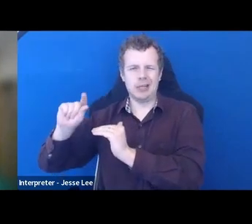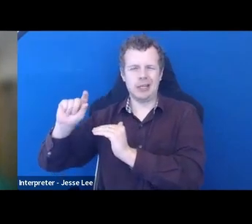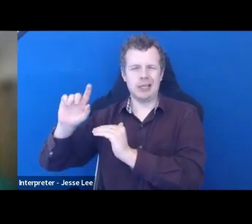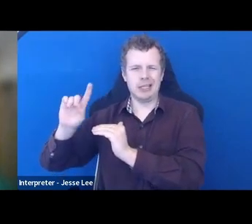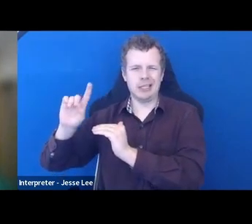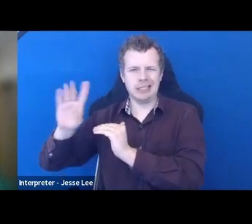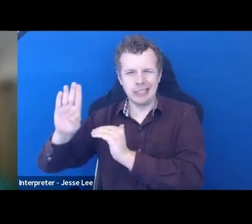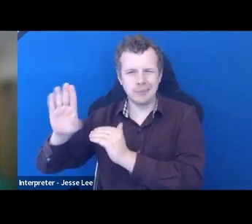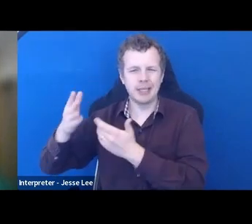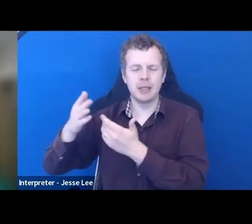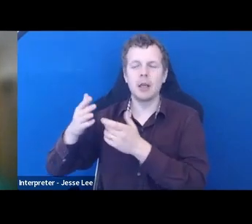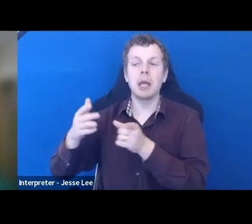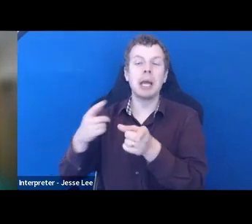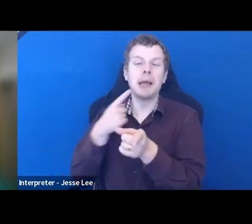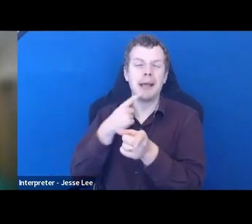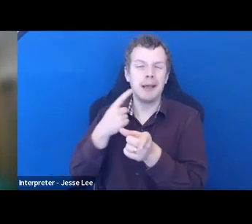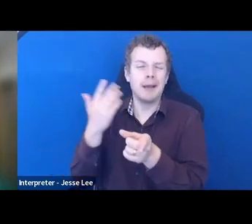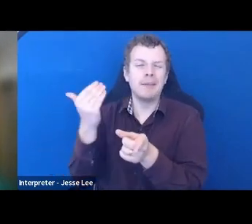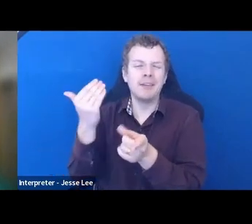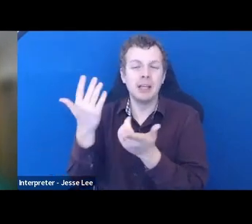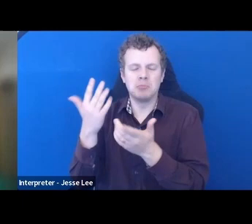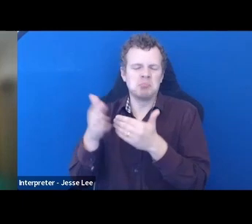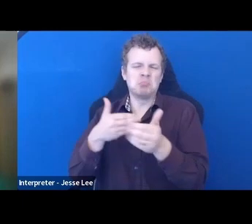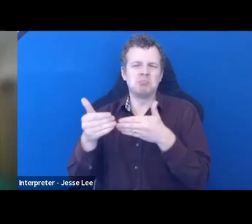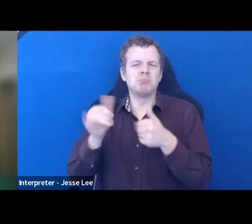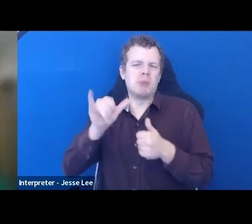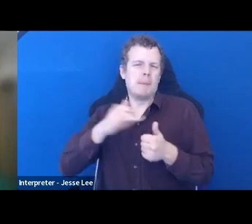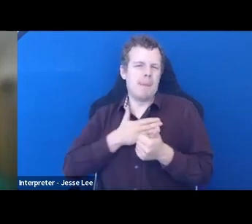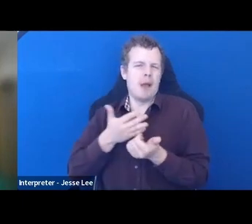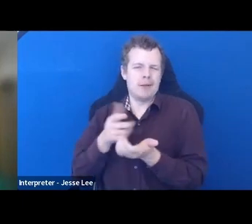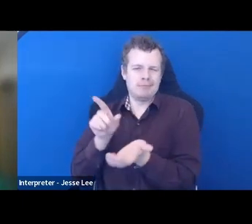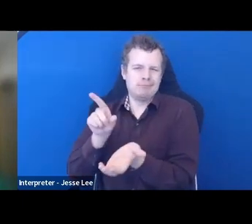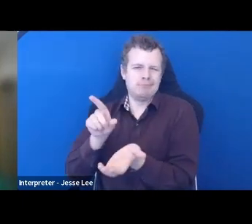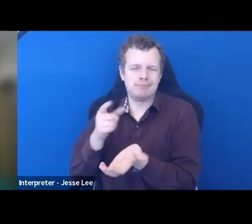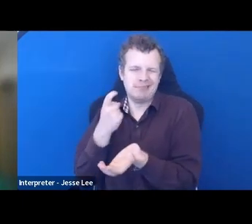But this is the one that's most recent for today.